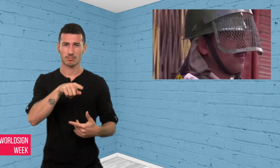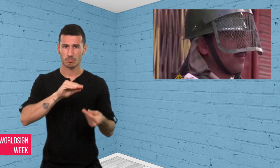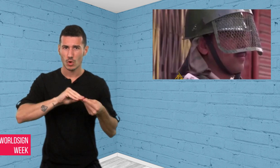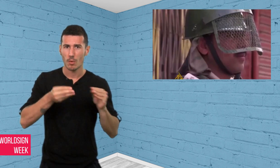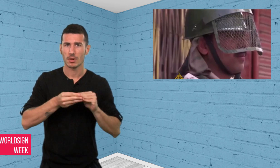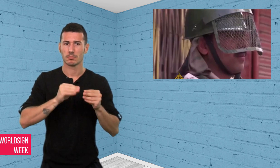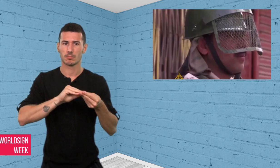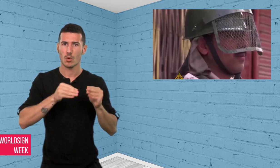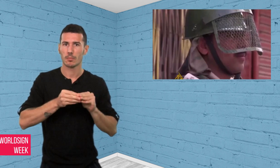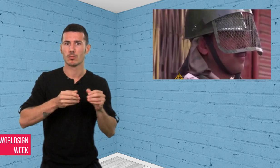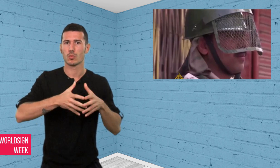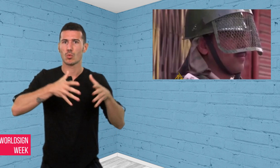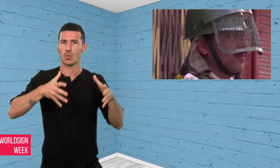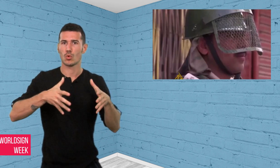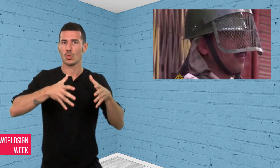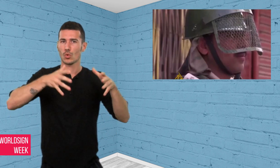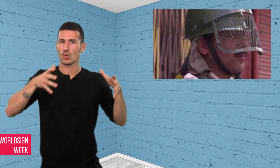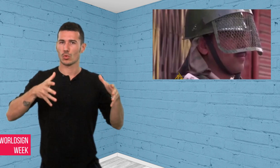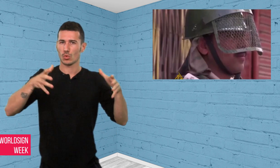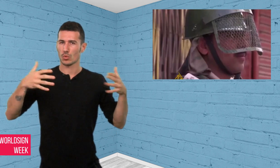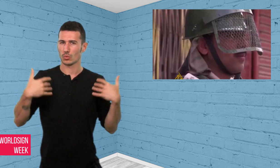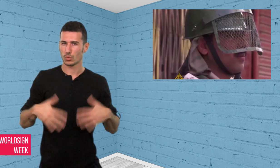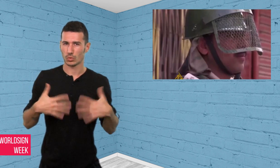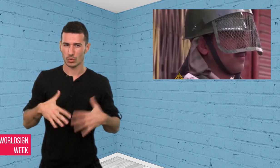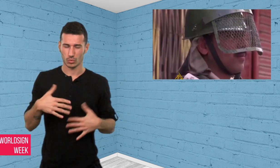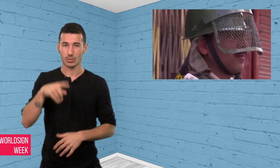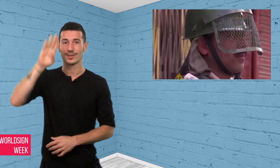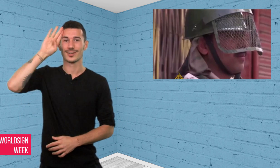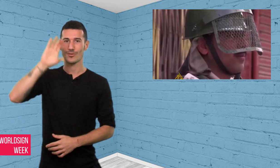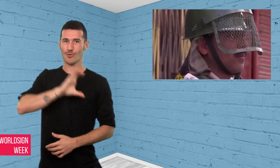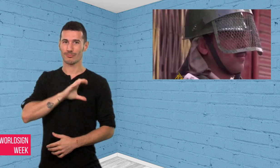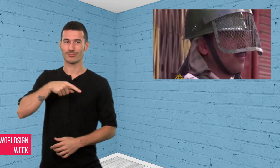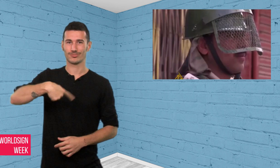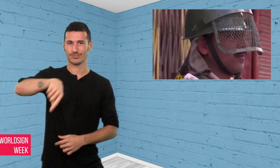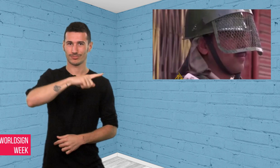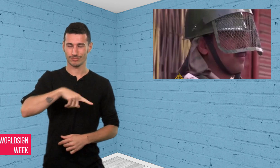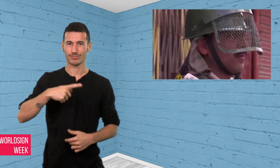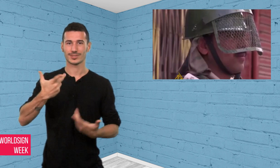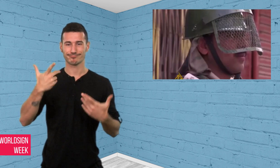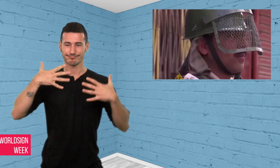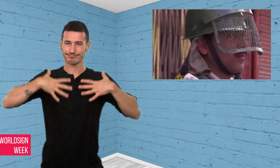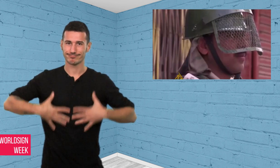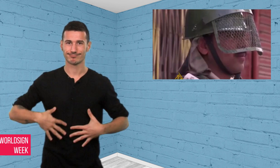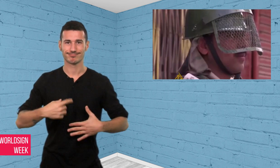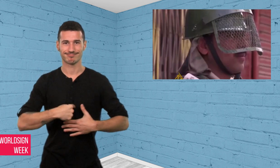The situation got so bad, officers now dress